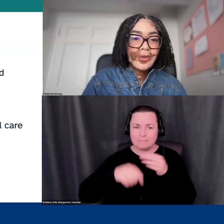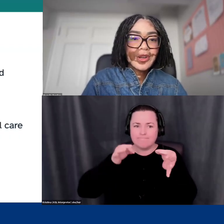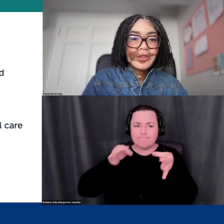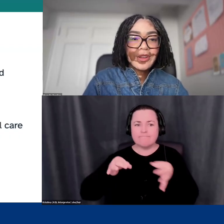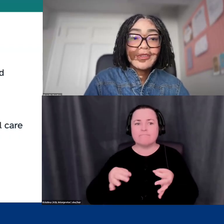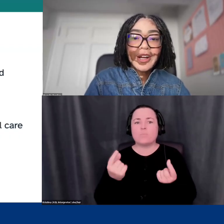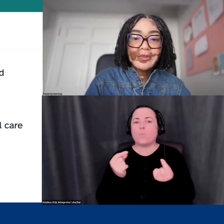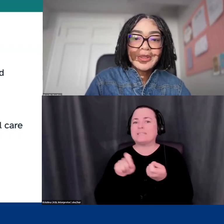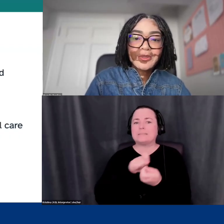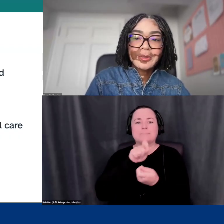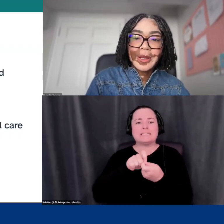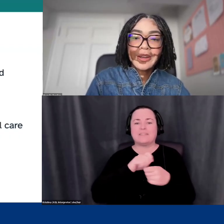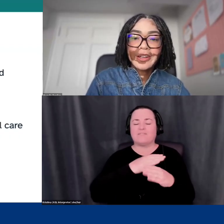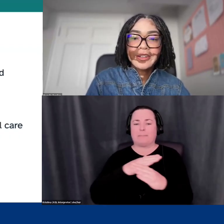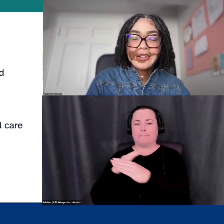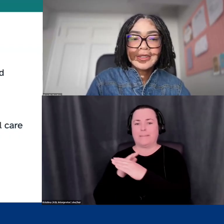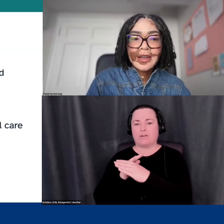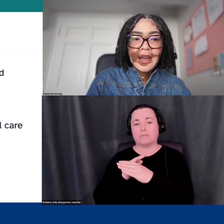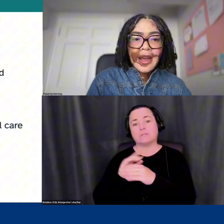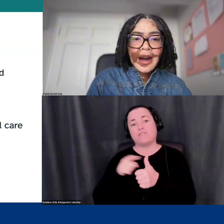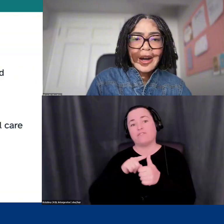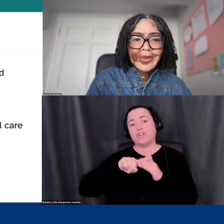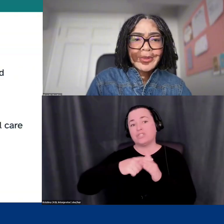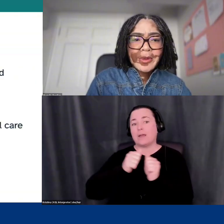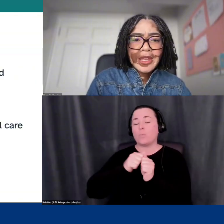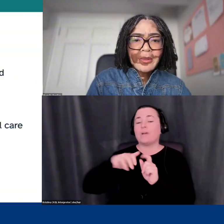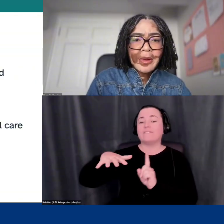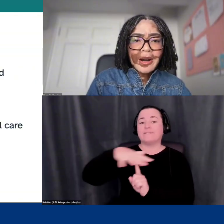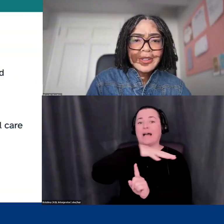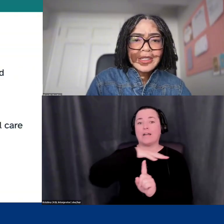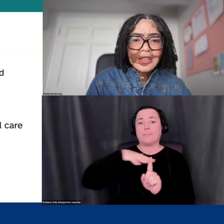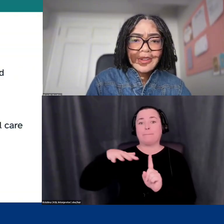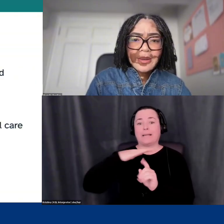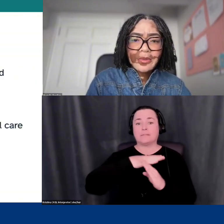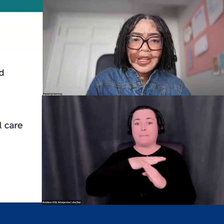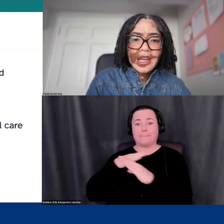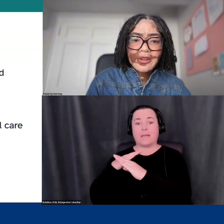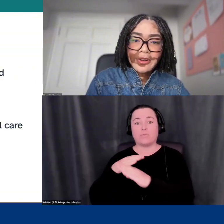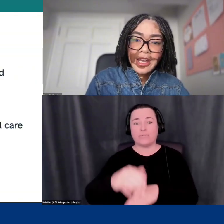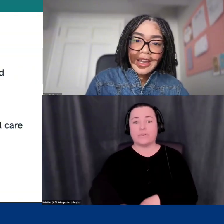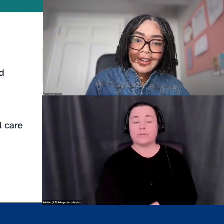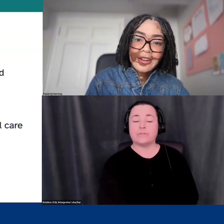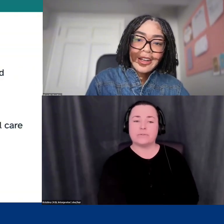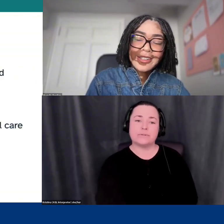starting with environmental barriers. So when we think about receiving prenatal care,